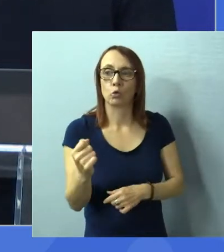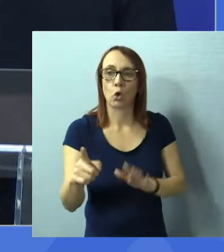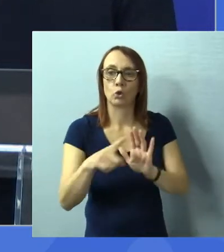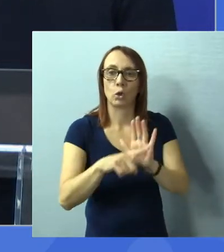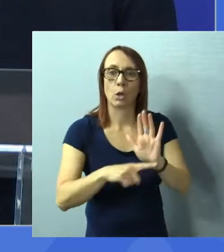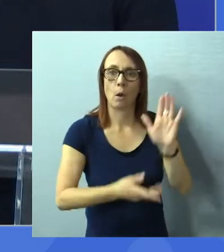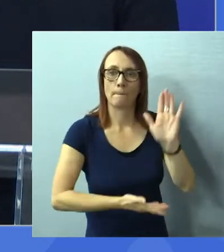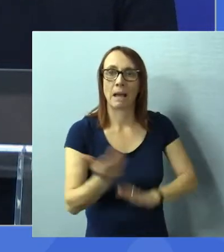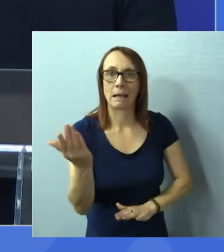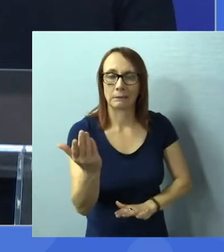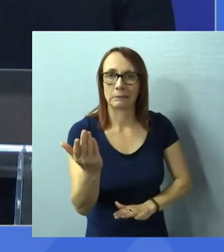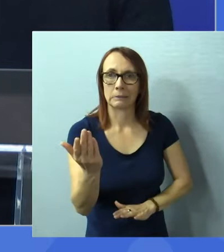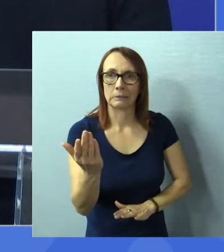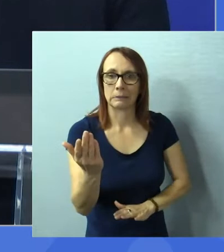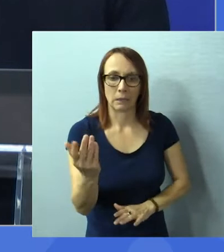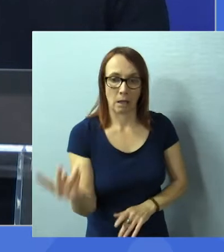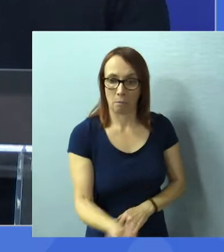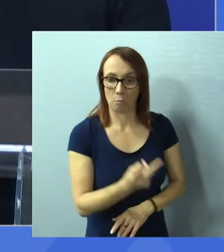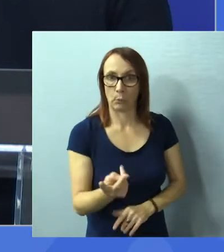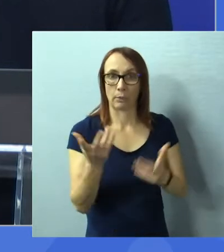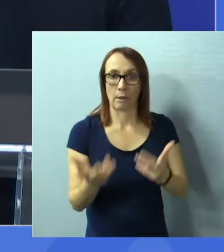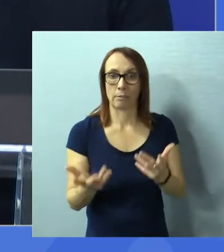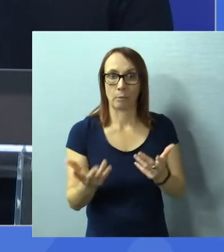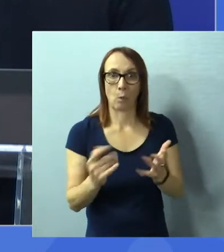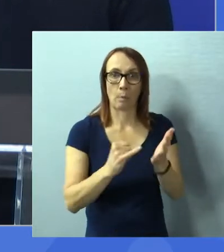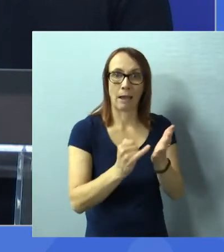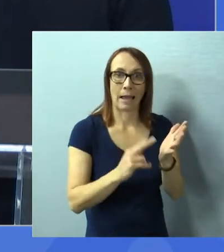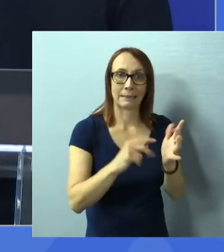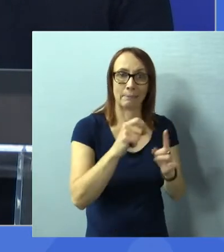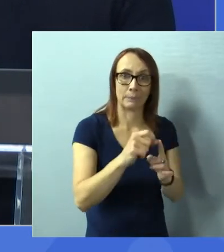politically an SNP government that's Pro independence and pro brexit have partly